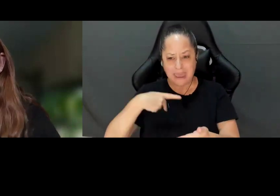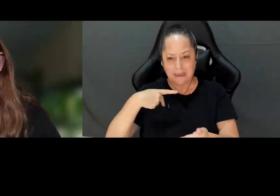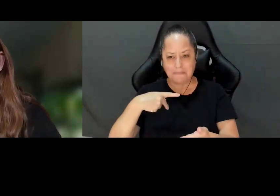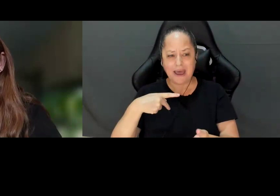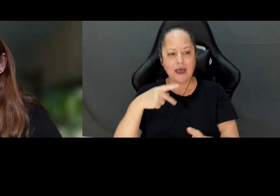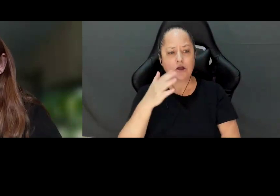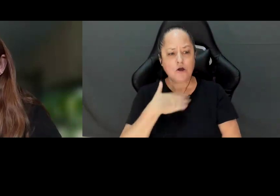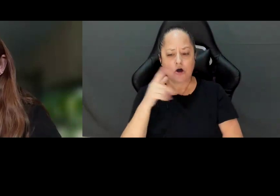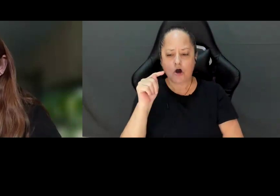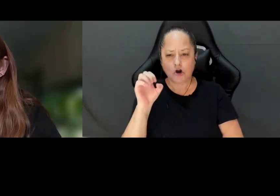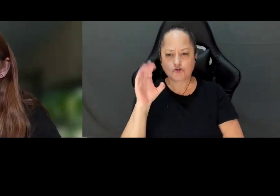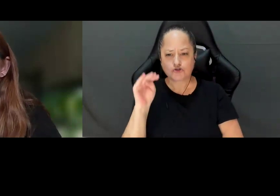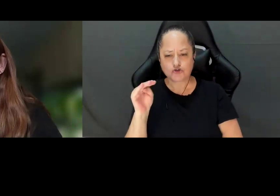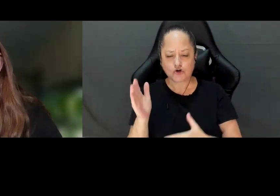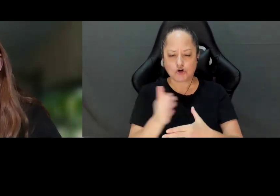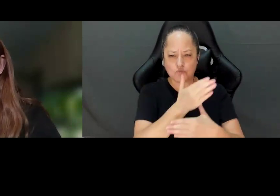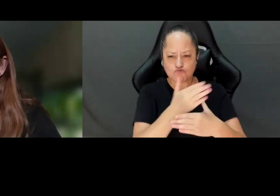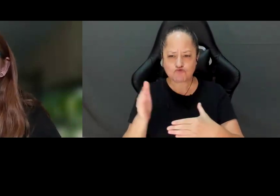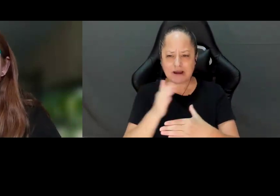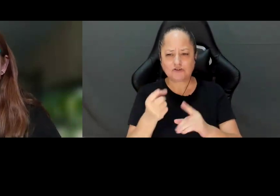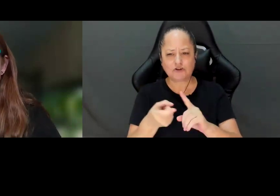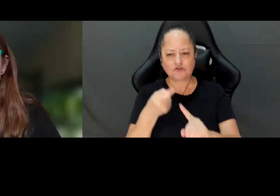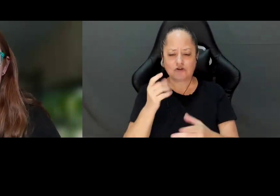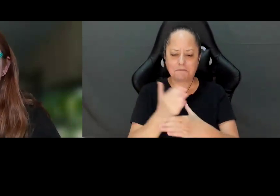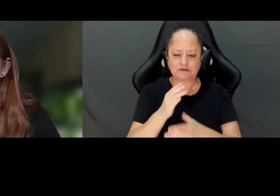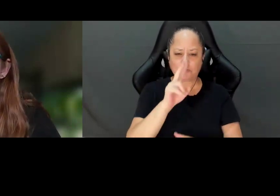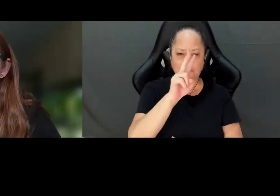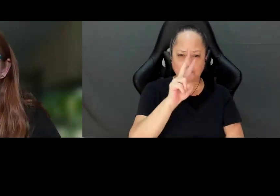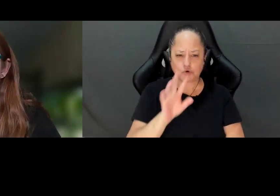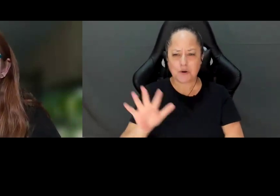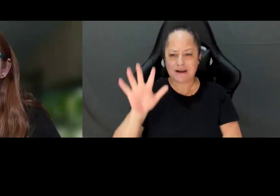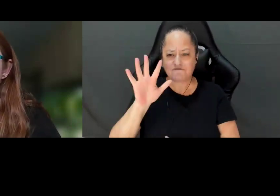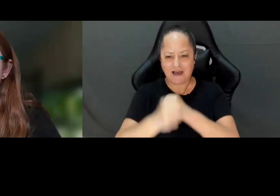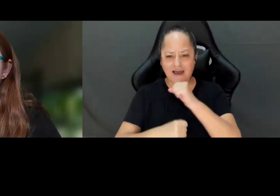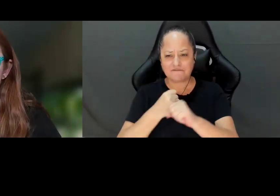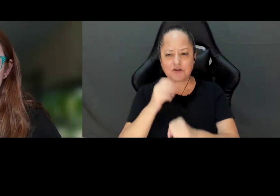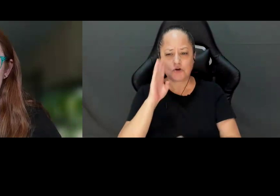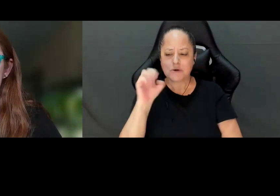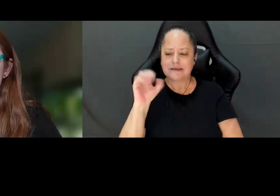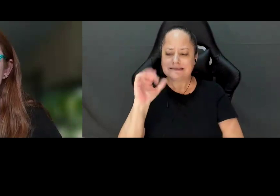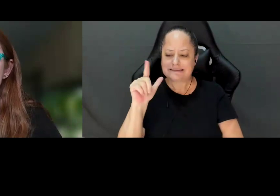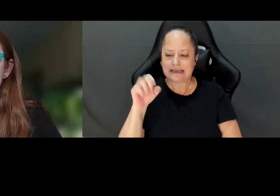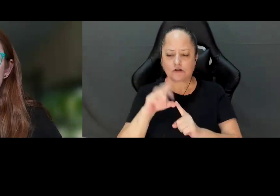And our term ranges usually from between two and five years but we will scale it to your individual business needs.